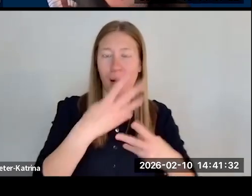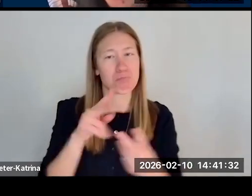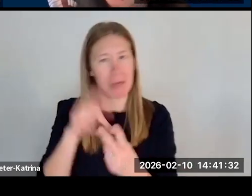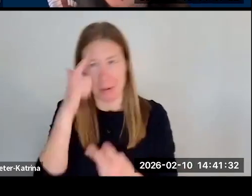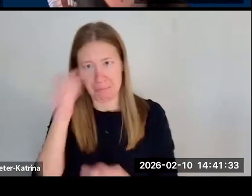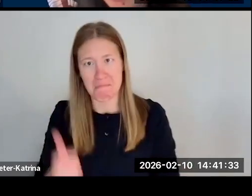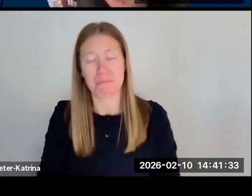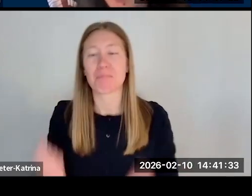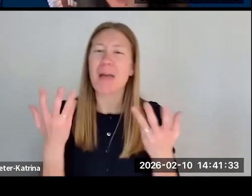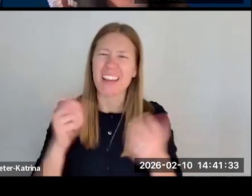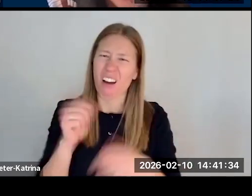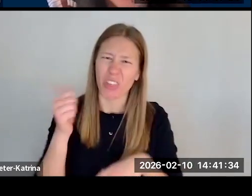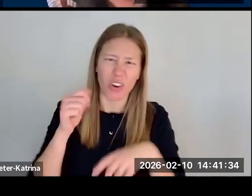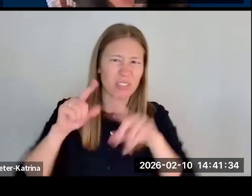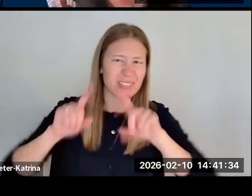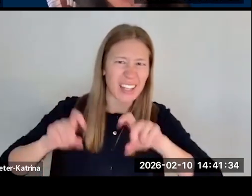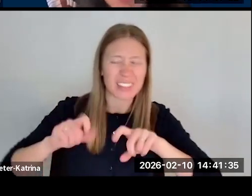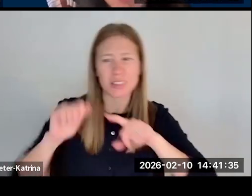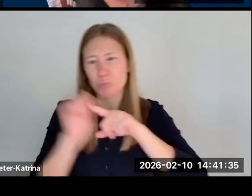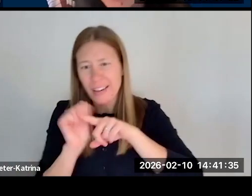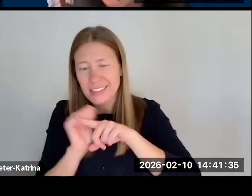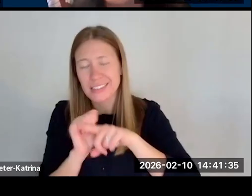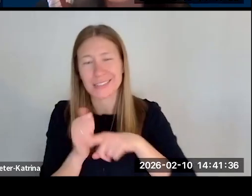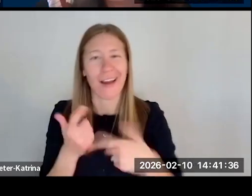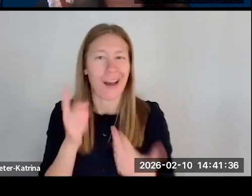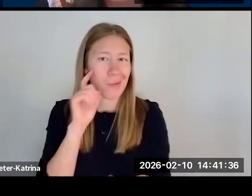I've just found this Web Aim one is easy to use